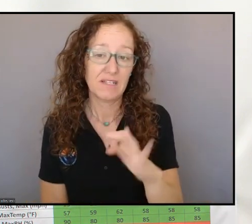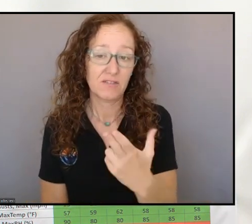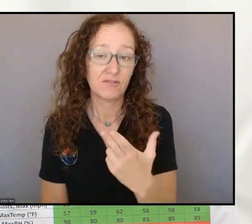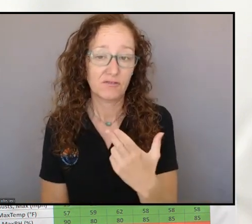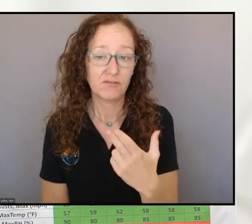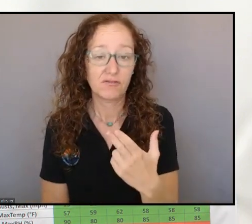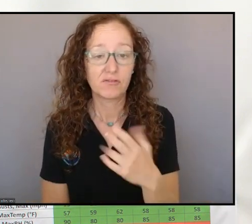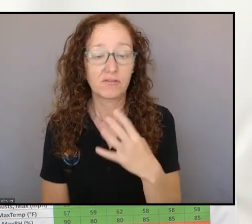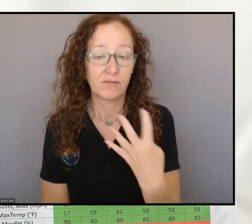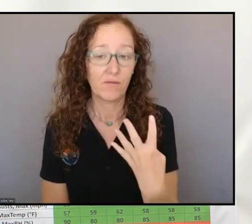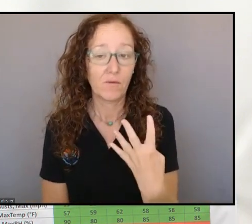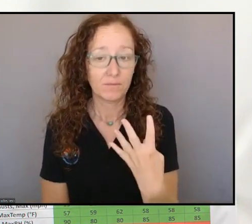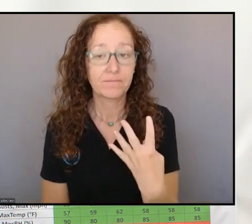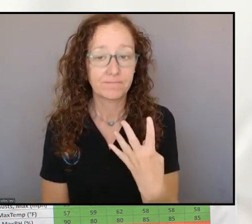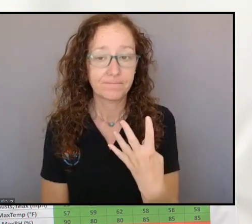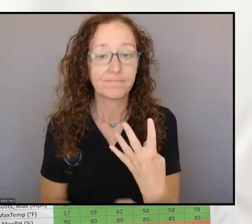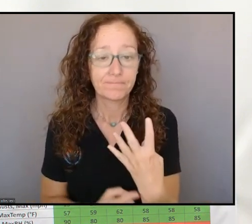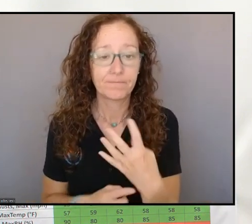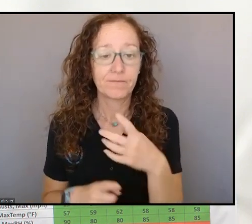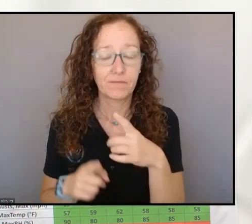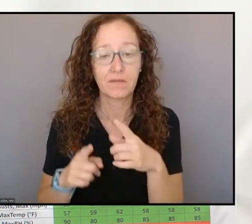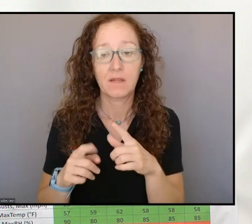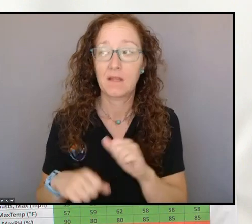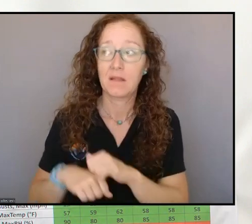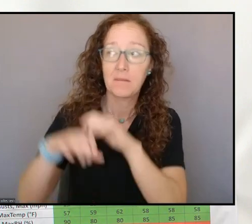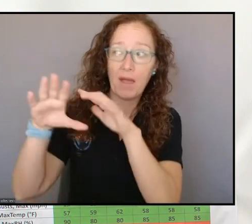terrain that may have been above that. So maybe approaching